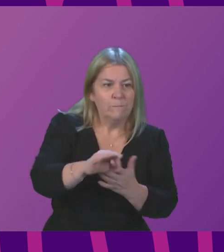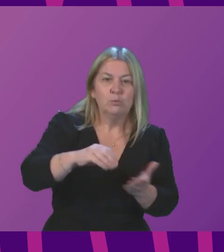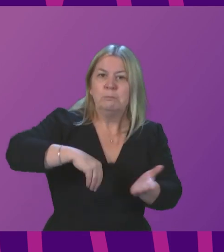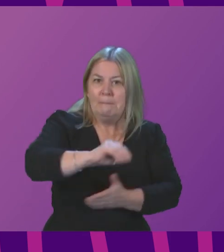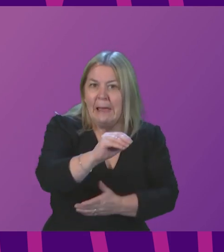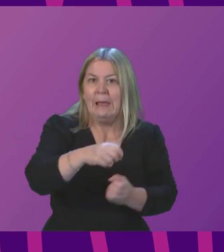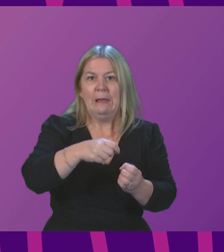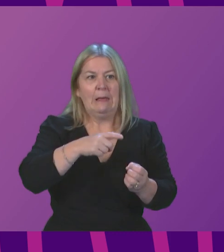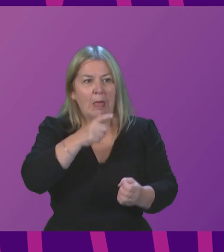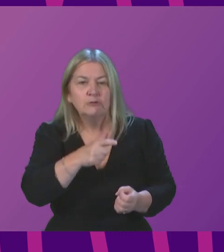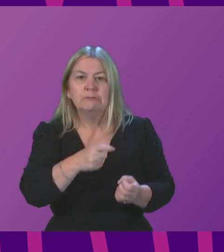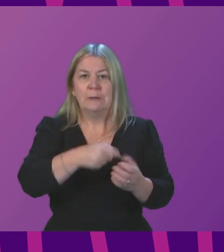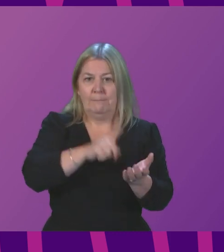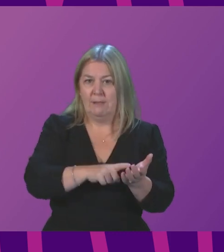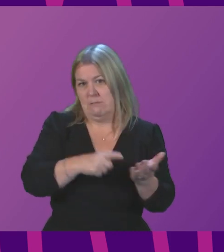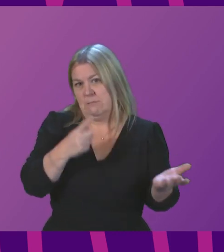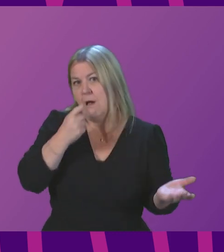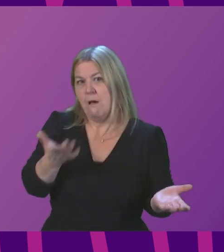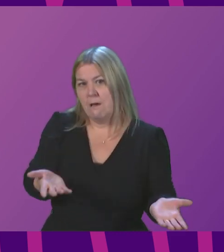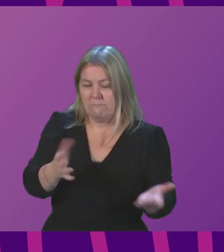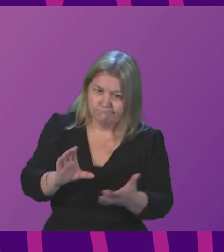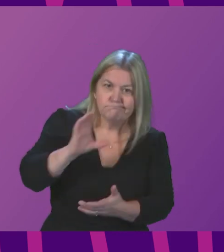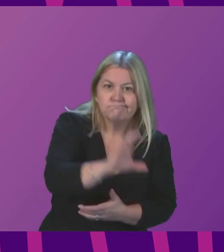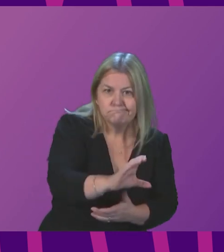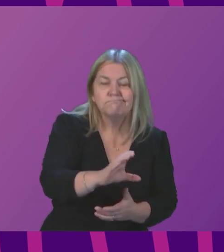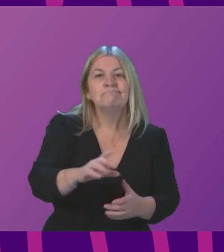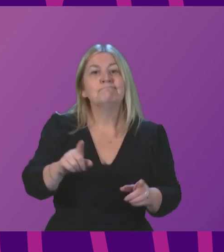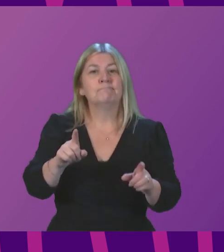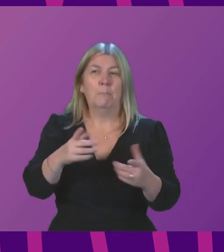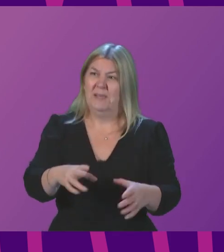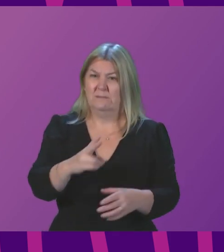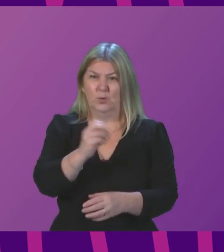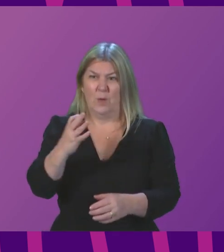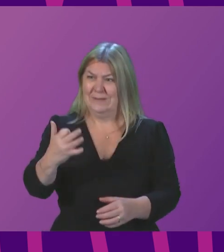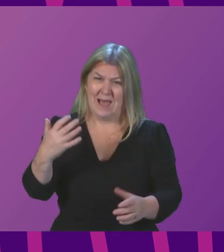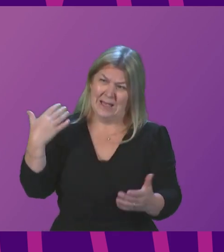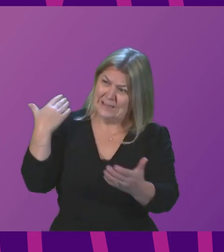We have allocated more than £1 billion since 2009 to tackling fuel poverty and improving